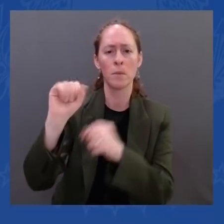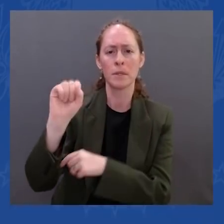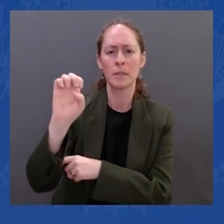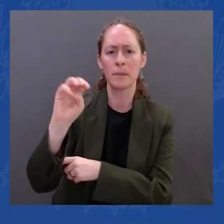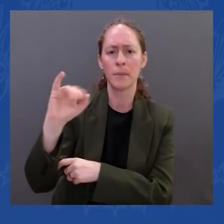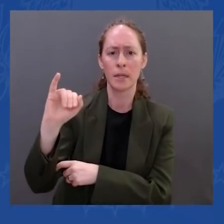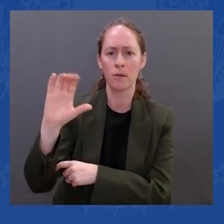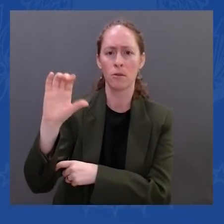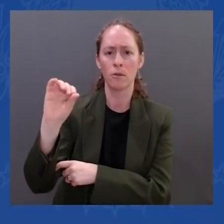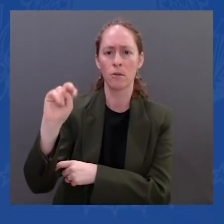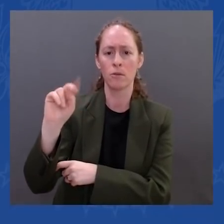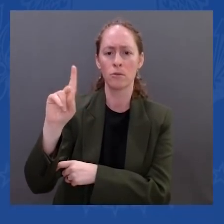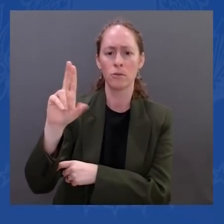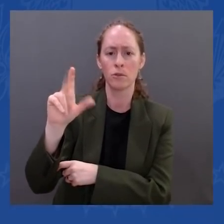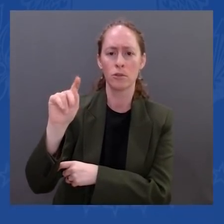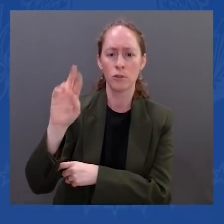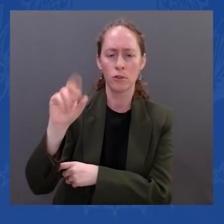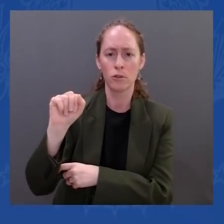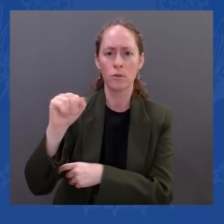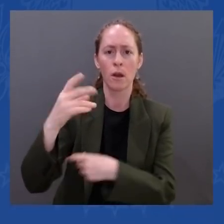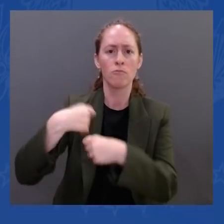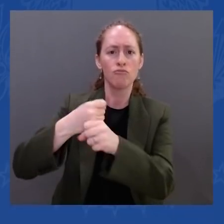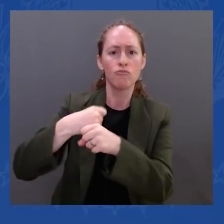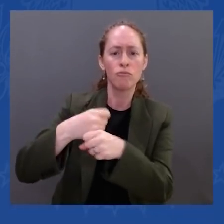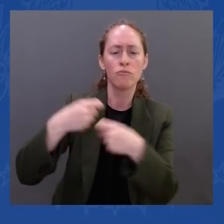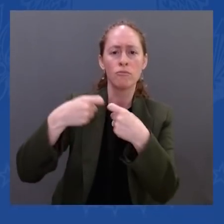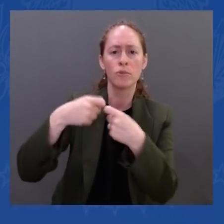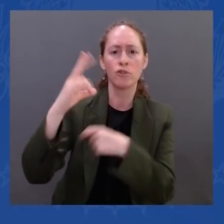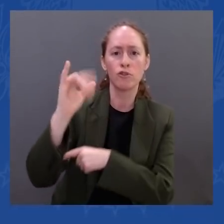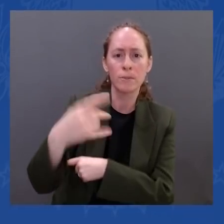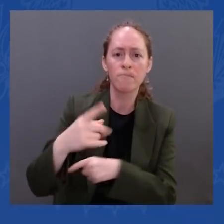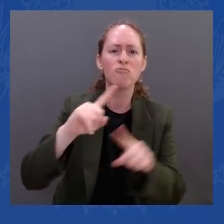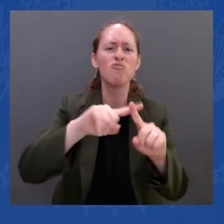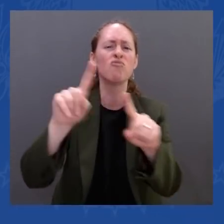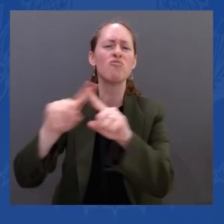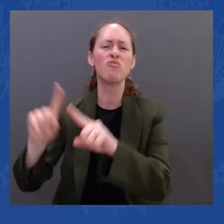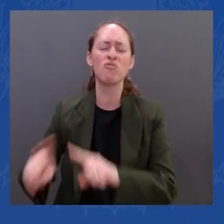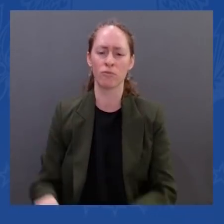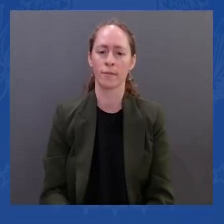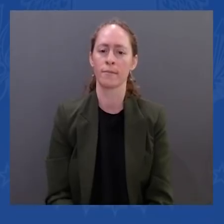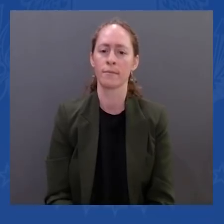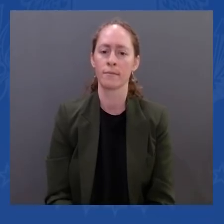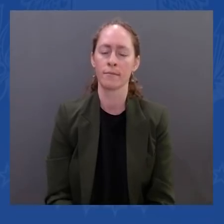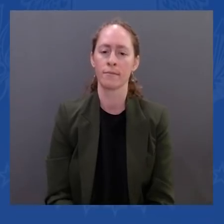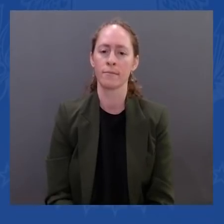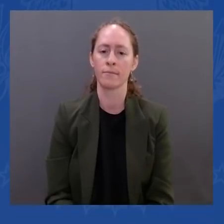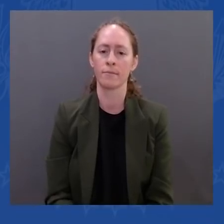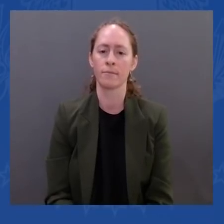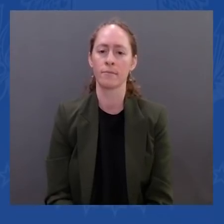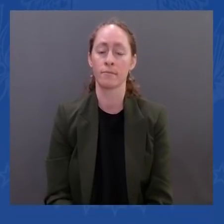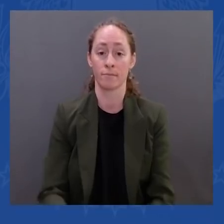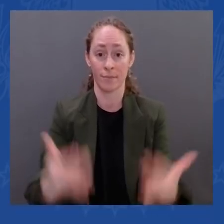With Russia's aggression of Ukraine severely damaging the situation over energy and food,